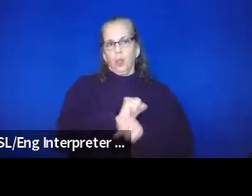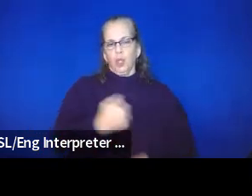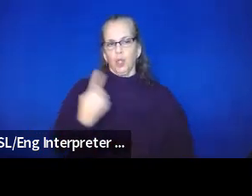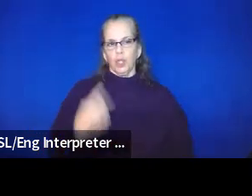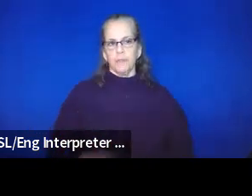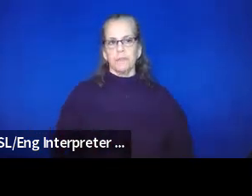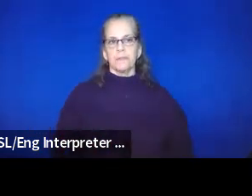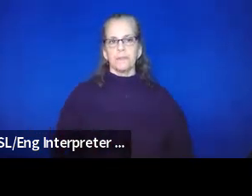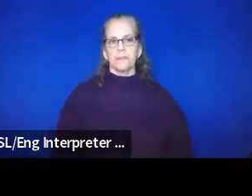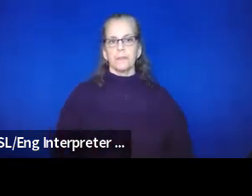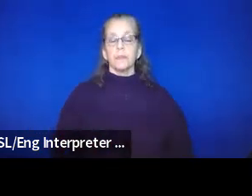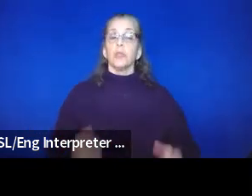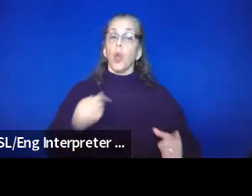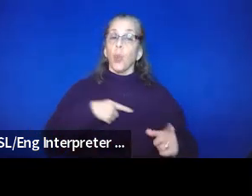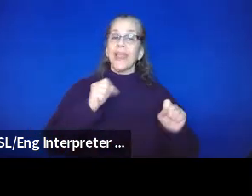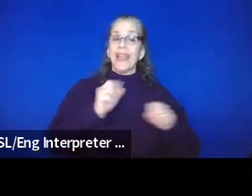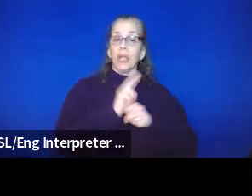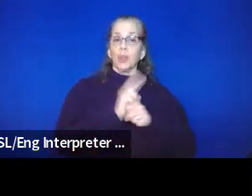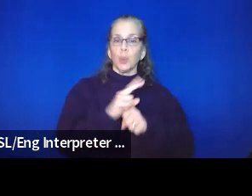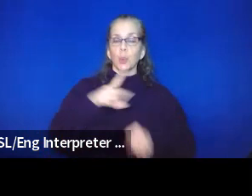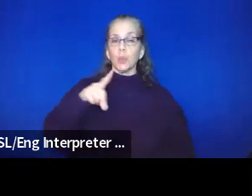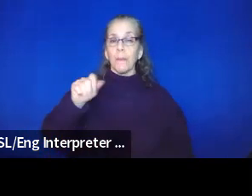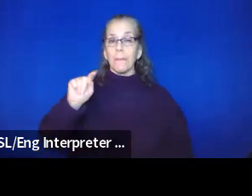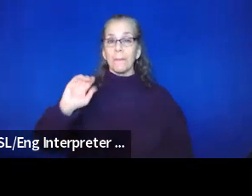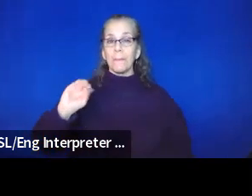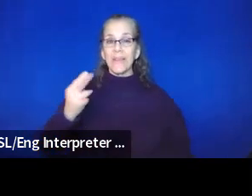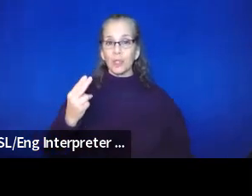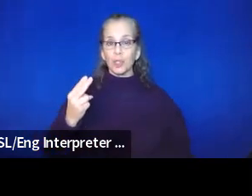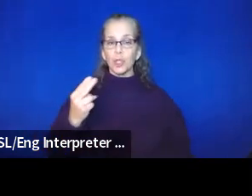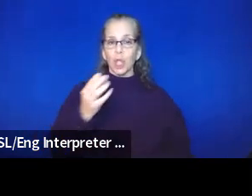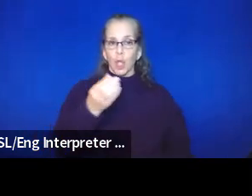We can use pitch cues across ears to hear speech in background noise better than anyone